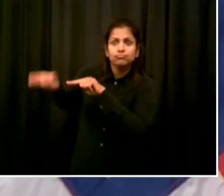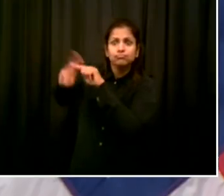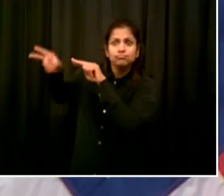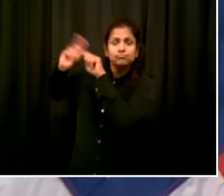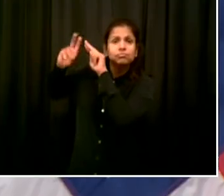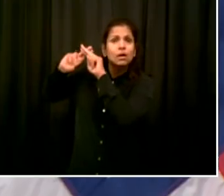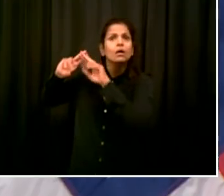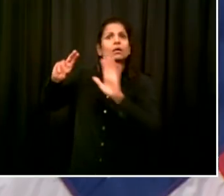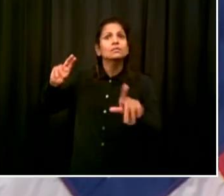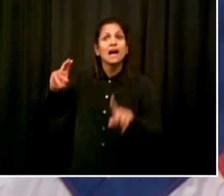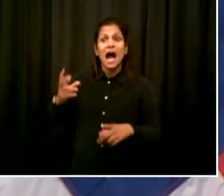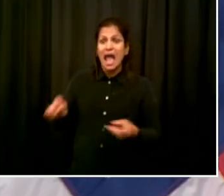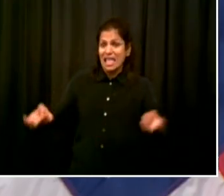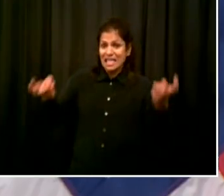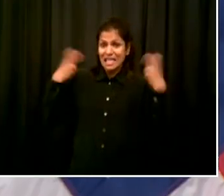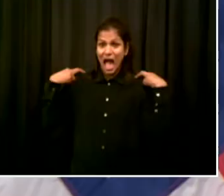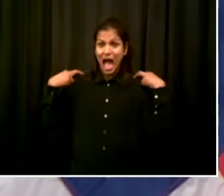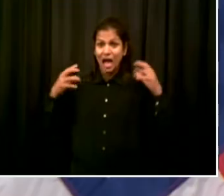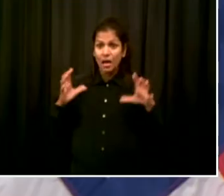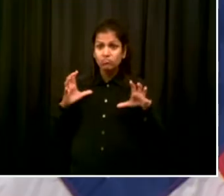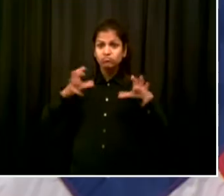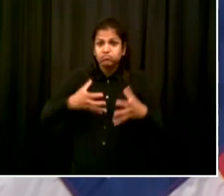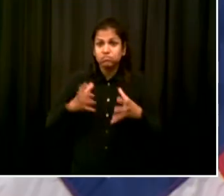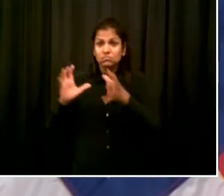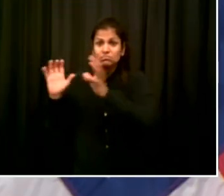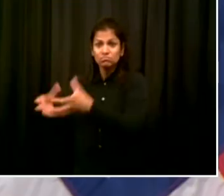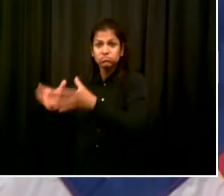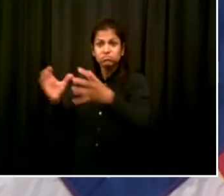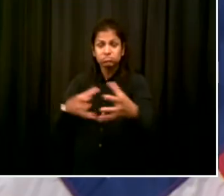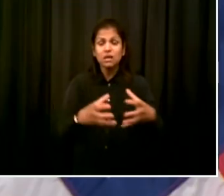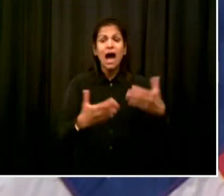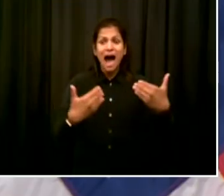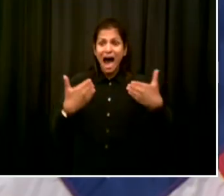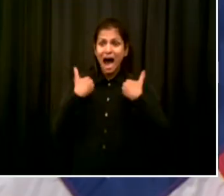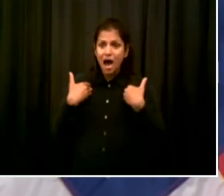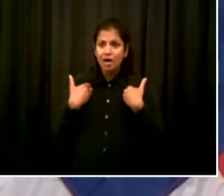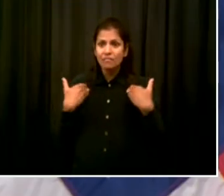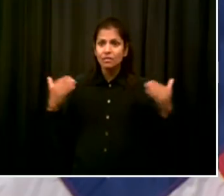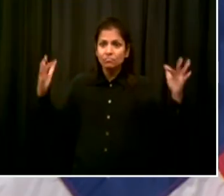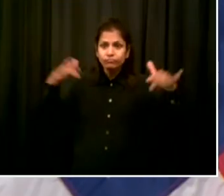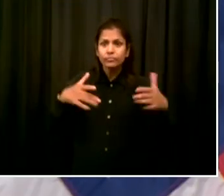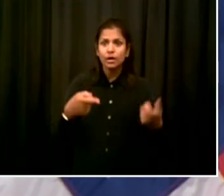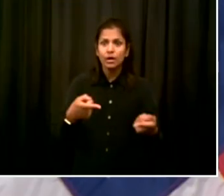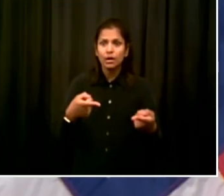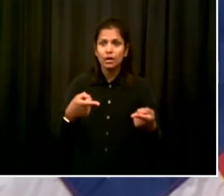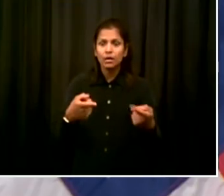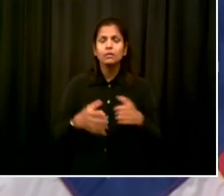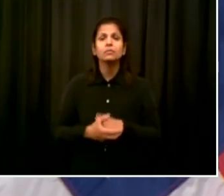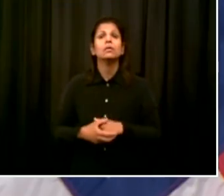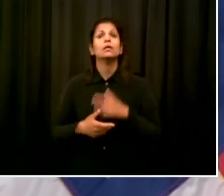EXACTLY WHO IS INVOLVED . IF YOU ARE SITTING IN THAT MEETING LAST NIGHT YOU WOULD HEAR THE FRUSTRATION OF SOME OF THE COMMAND LEVEL